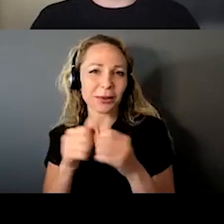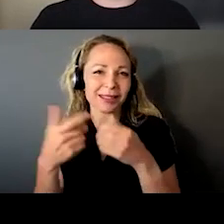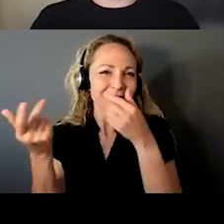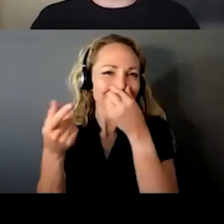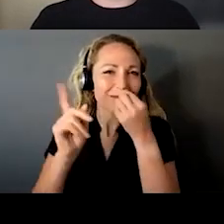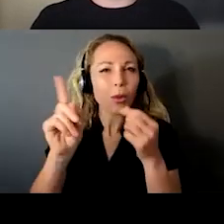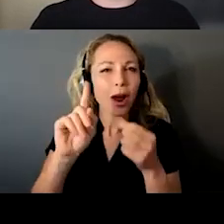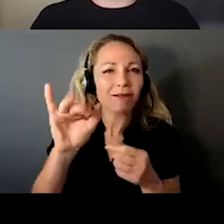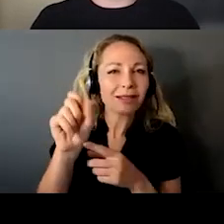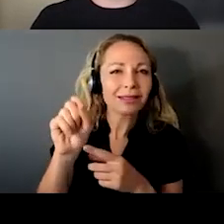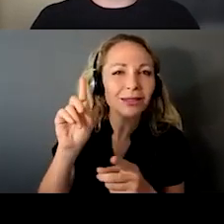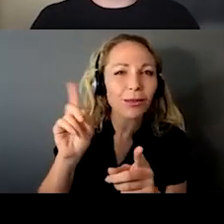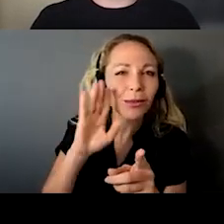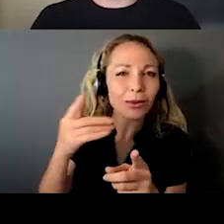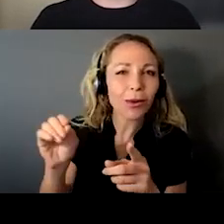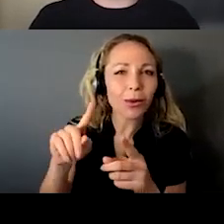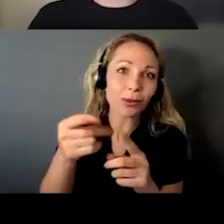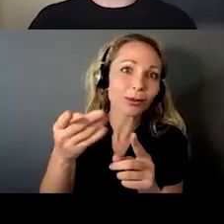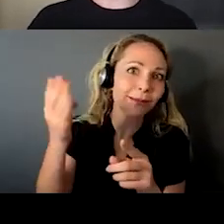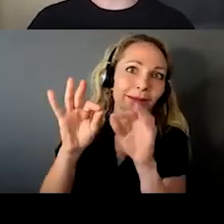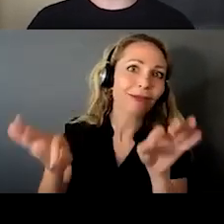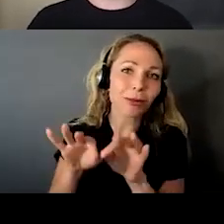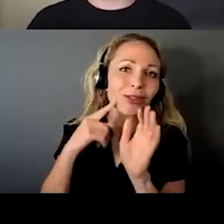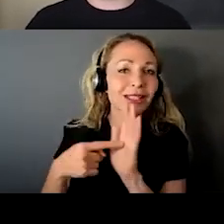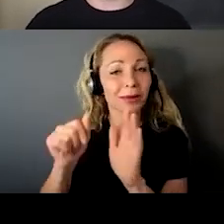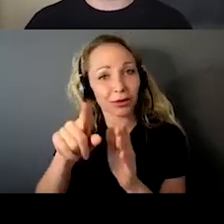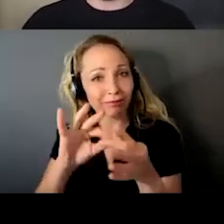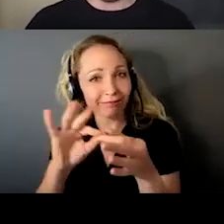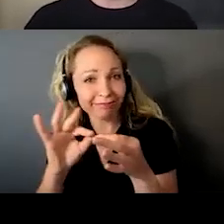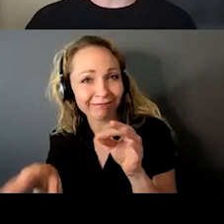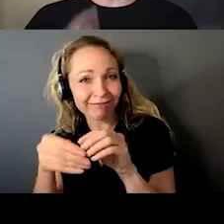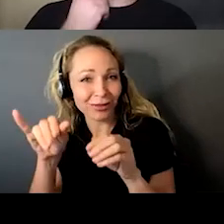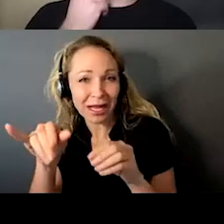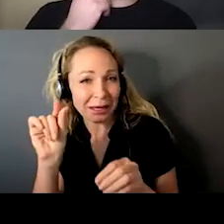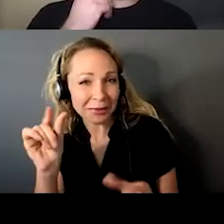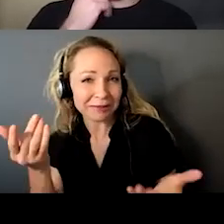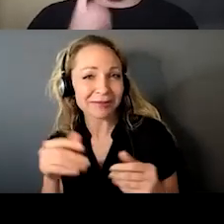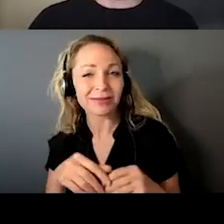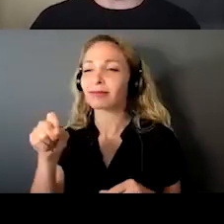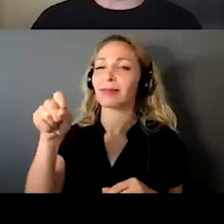CAN YOU SPEAK TO THAT? YEAH, JUST TO ADD ON, YOU STORE THE SAME TYPE OF